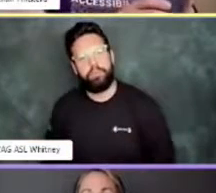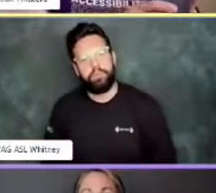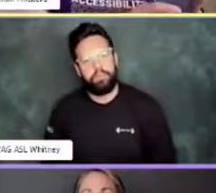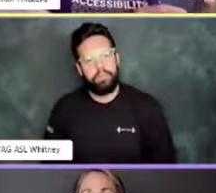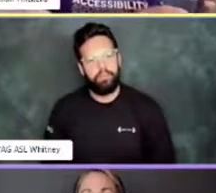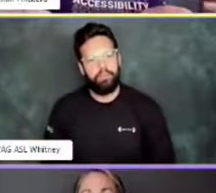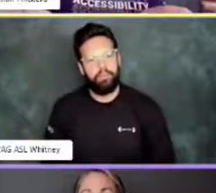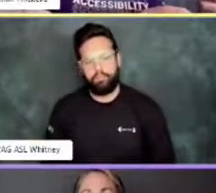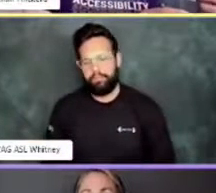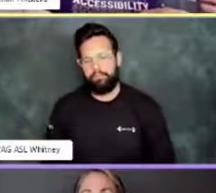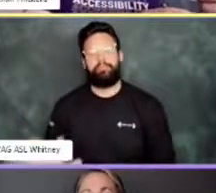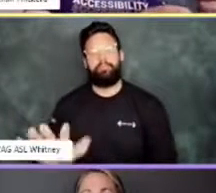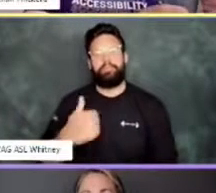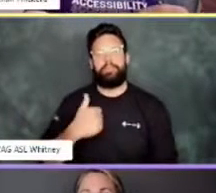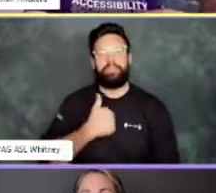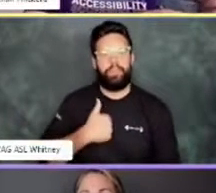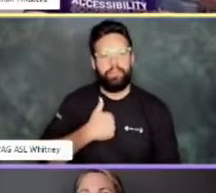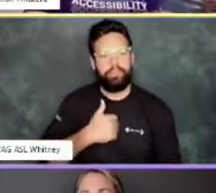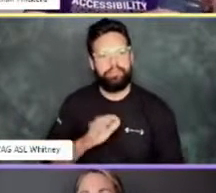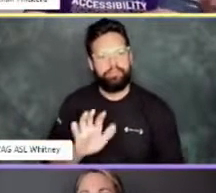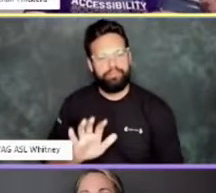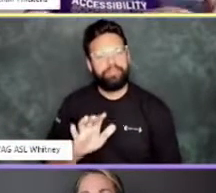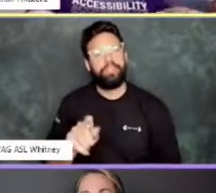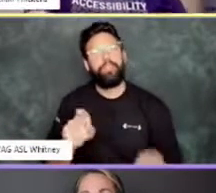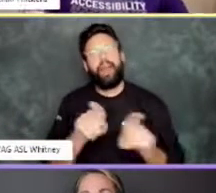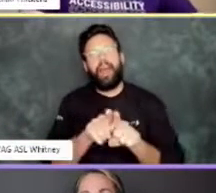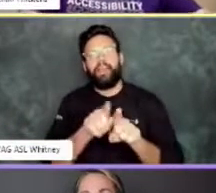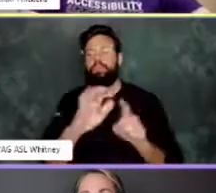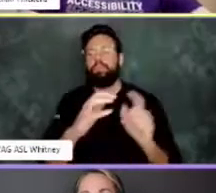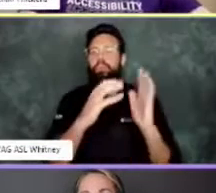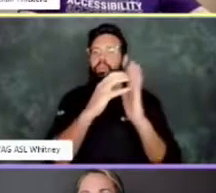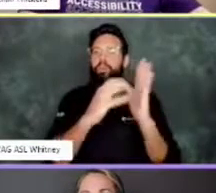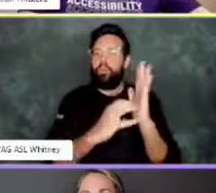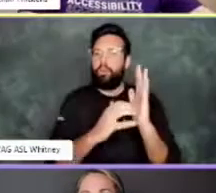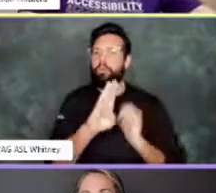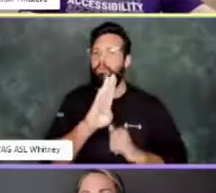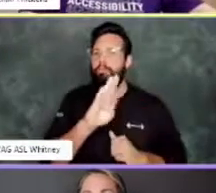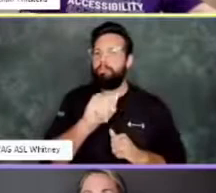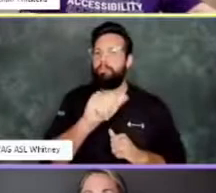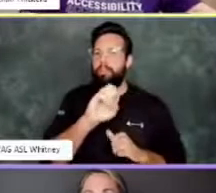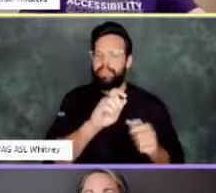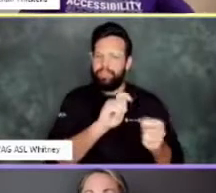Sorry. So as your code base changes over time, you're gonna be bound to overwrite some of those sections